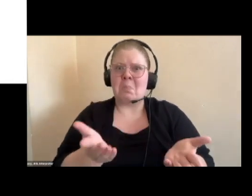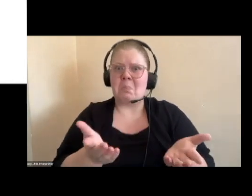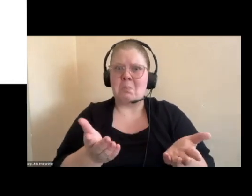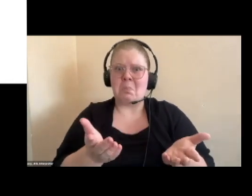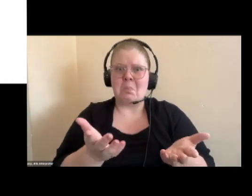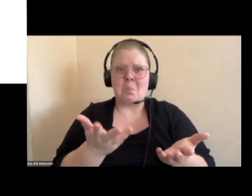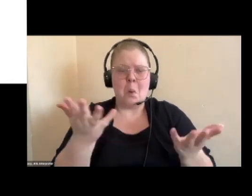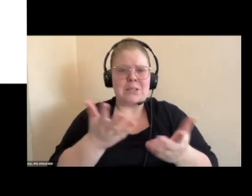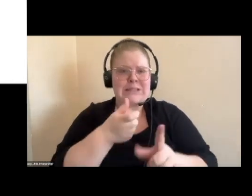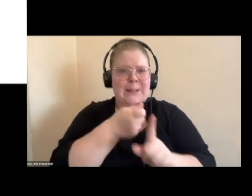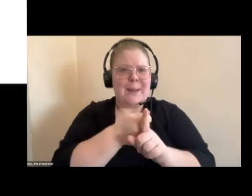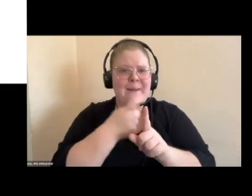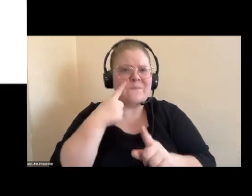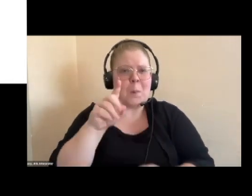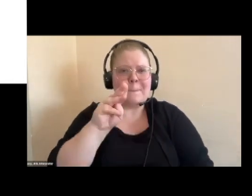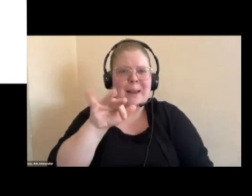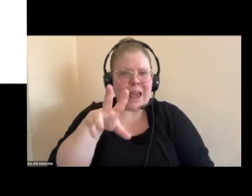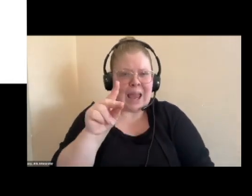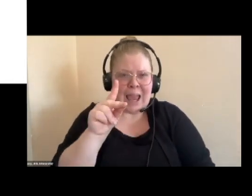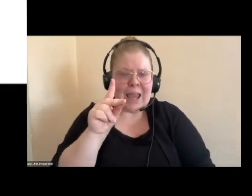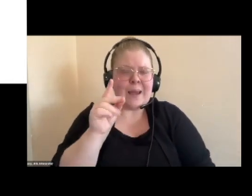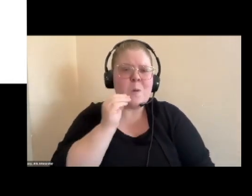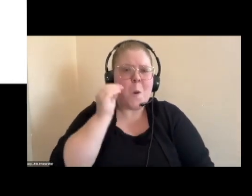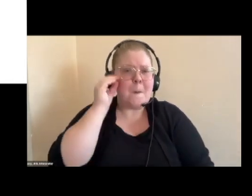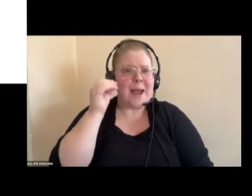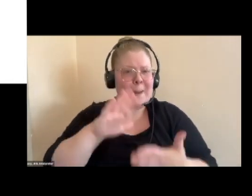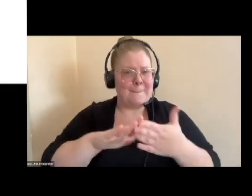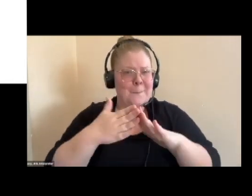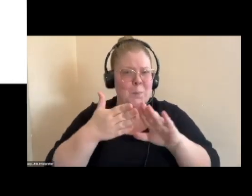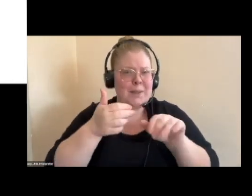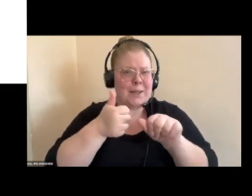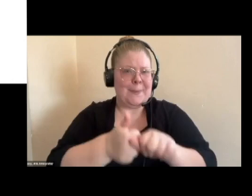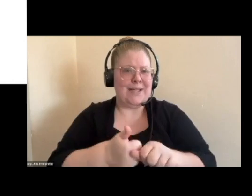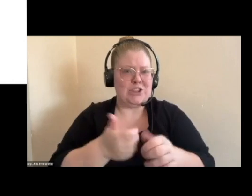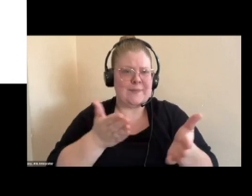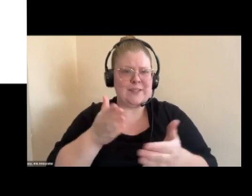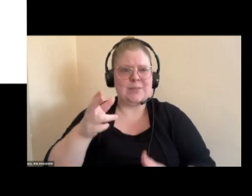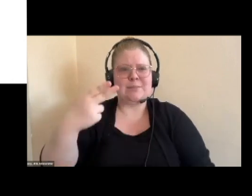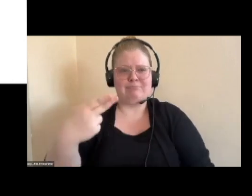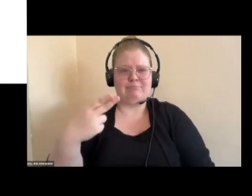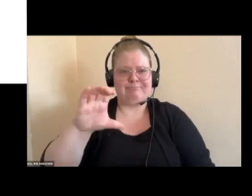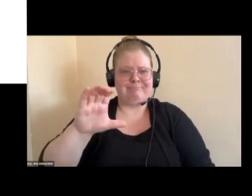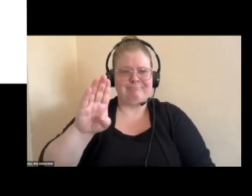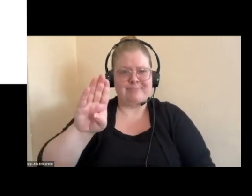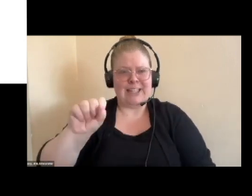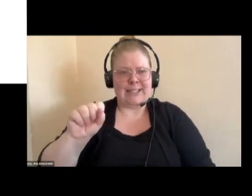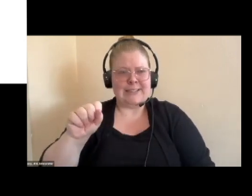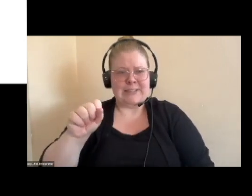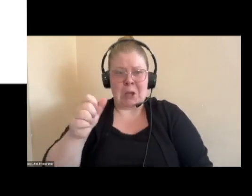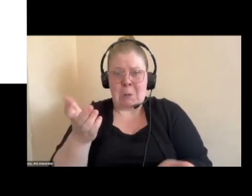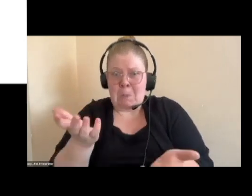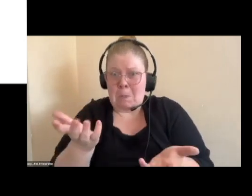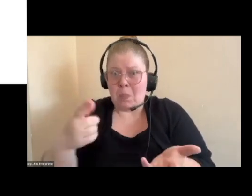on Medicaid home community based service recipients. And, you know, it was really frustrating because